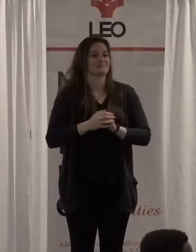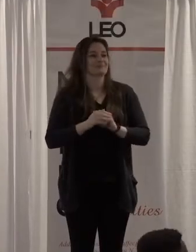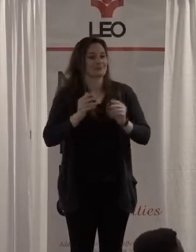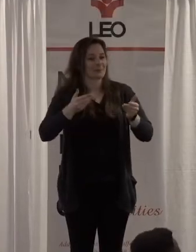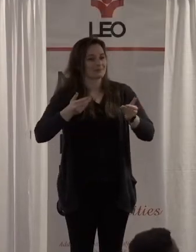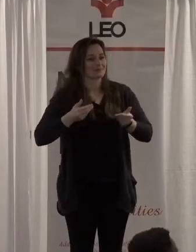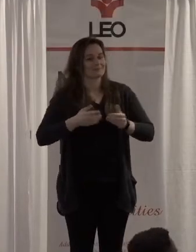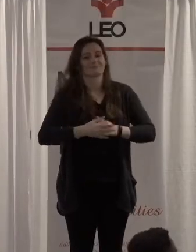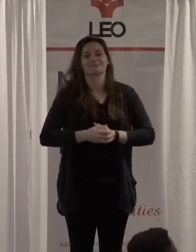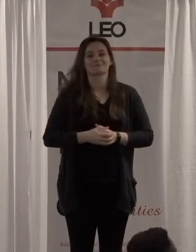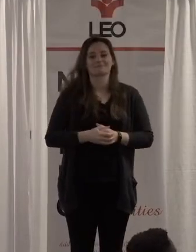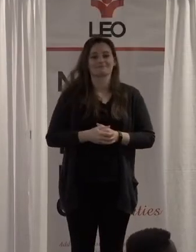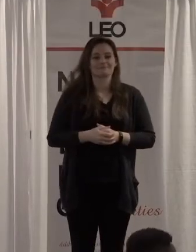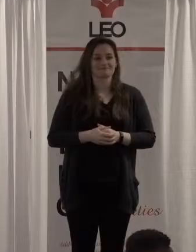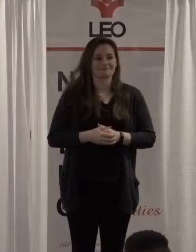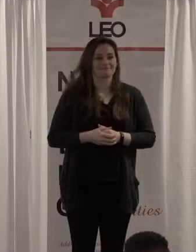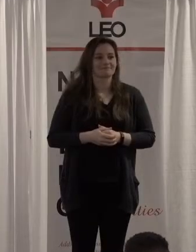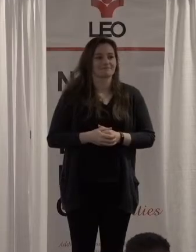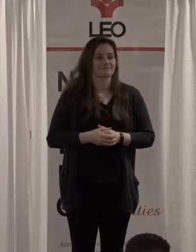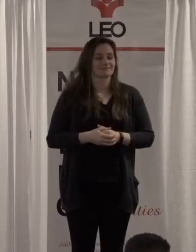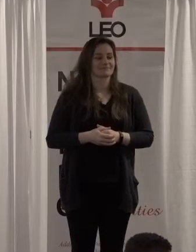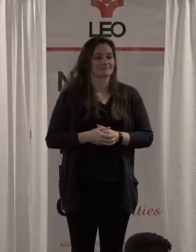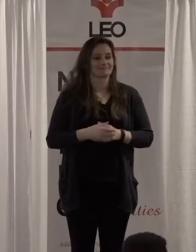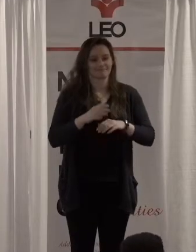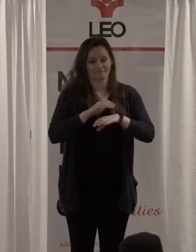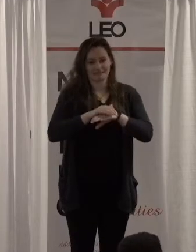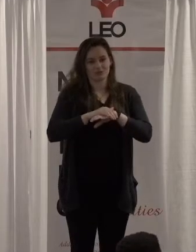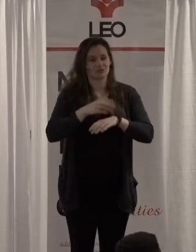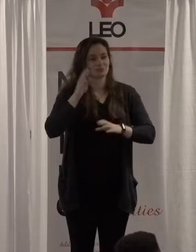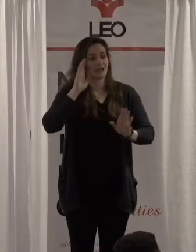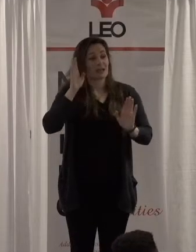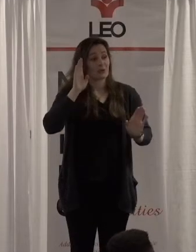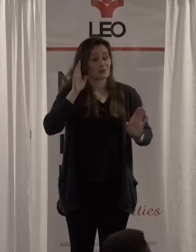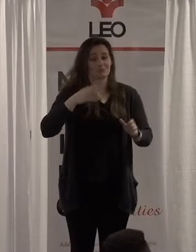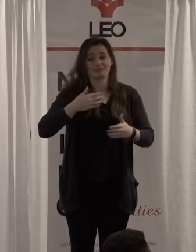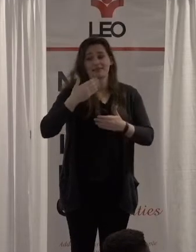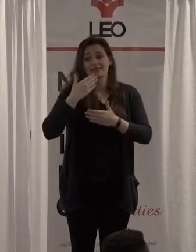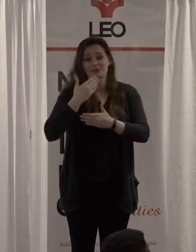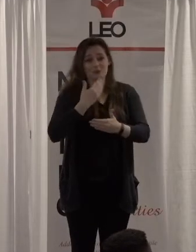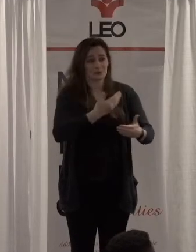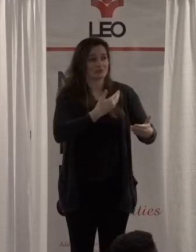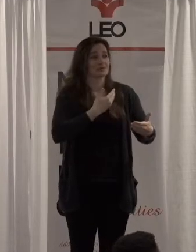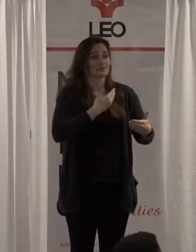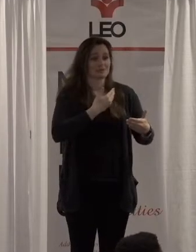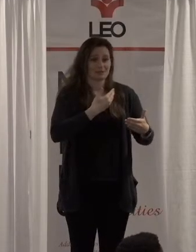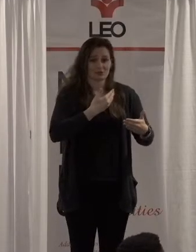N'IN TELUISI JOE FRASER. HELLO AND THANK YOU ALL SO MUCH FOR BEING HERE WITH US THIS AFTERNOON.